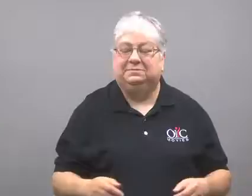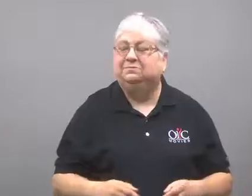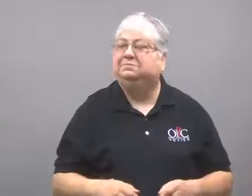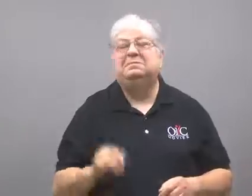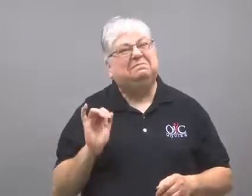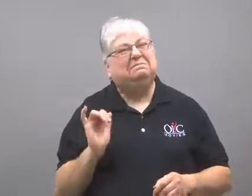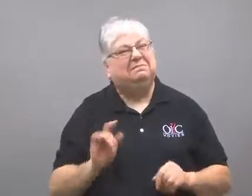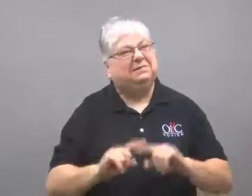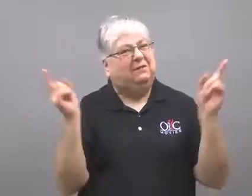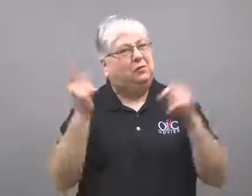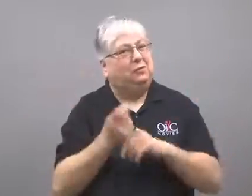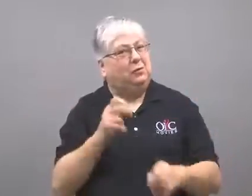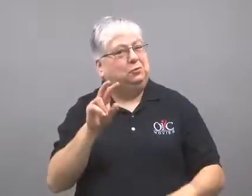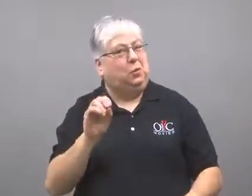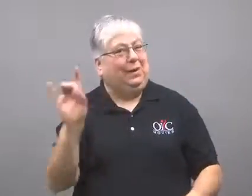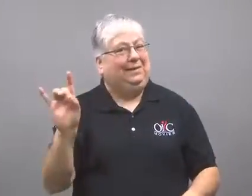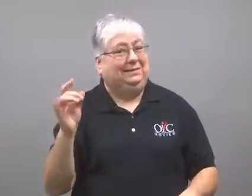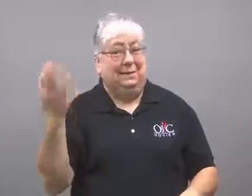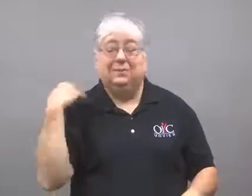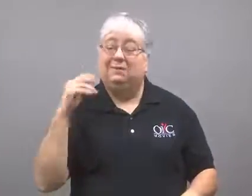This strategy is different from 2008.